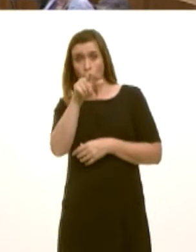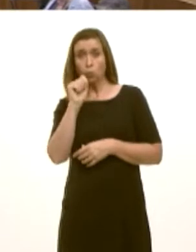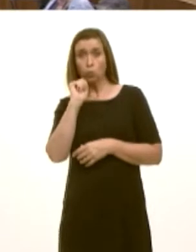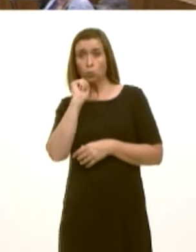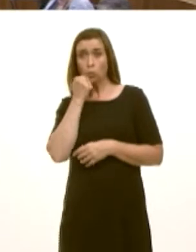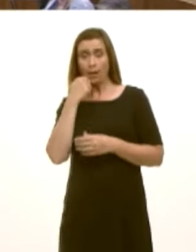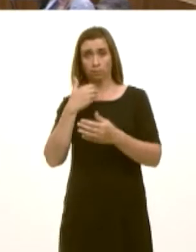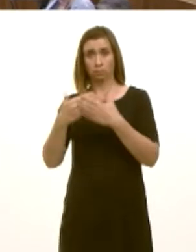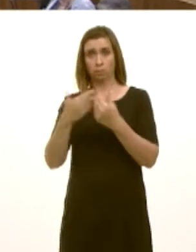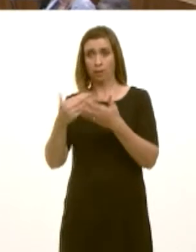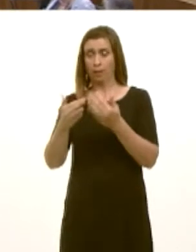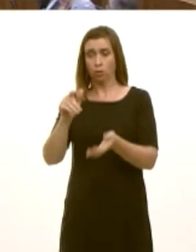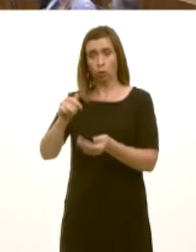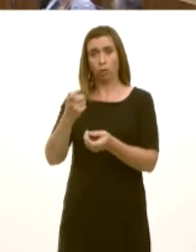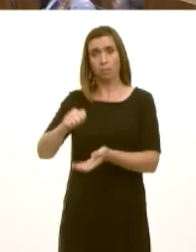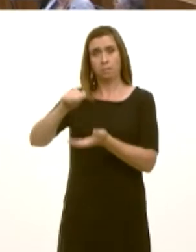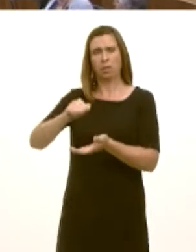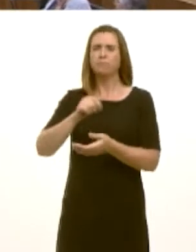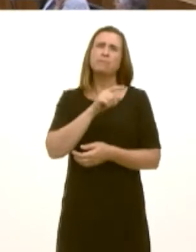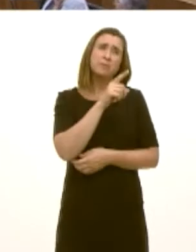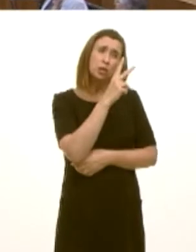Carwyn Jones: I think she means 200,000 rather than 200.